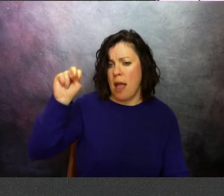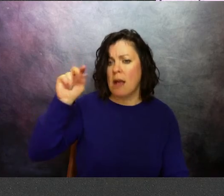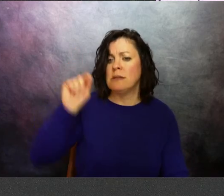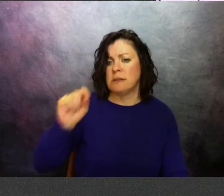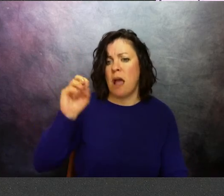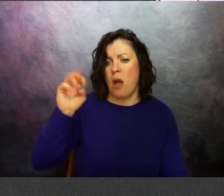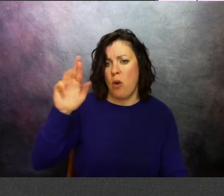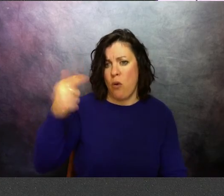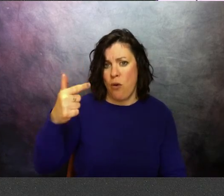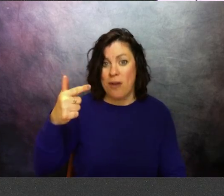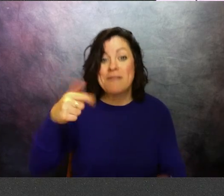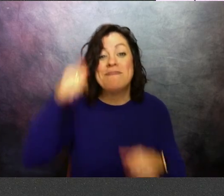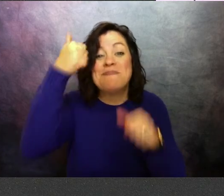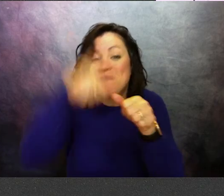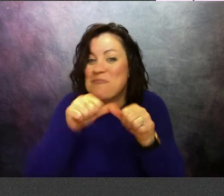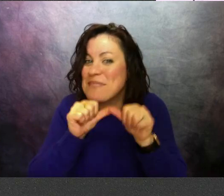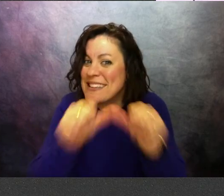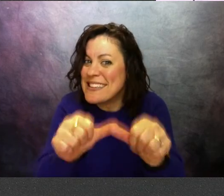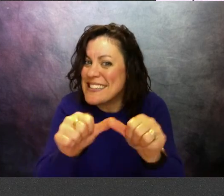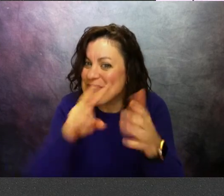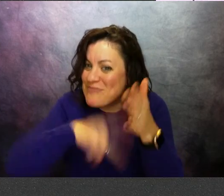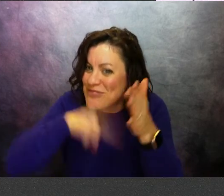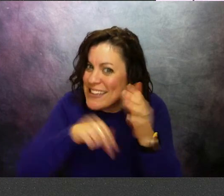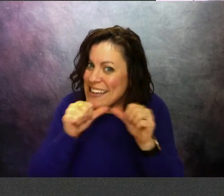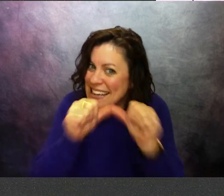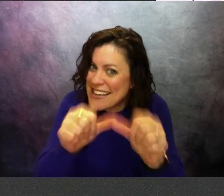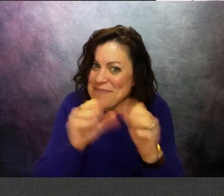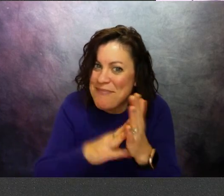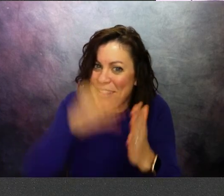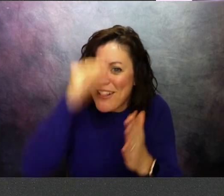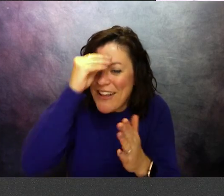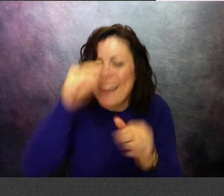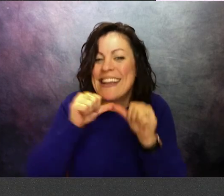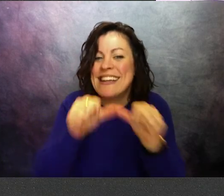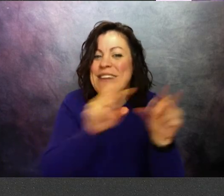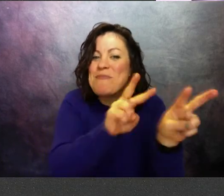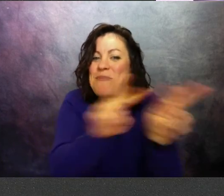And remember, keep reading, keep learning and keep watching.